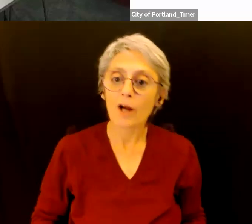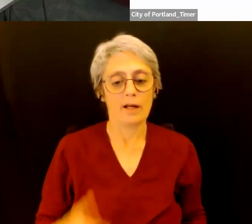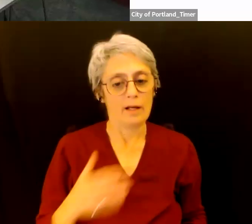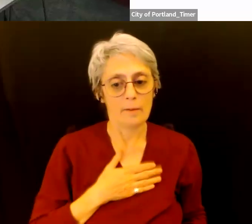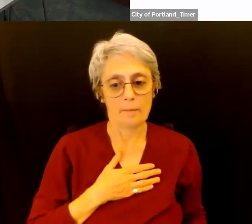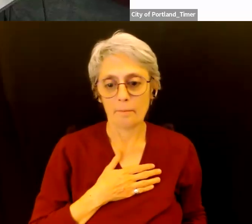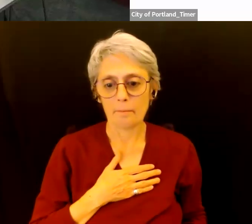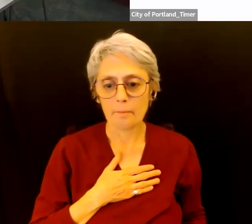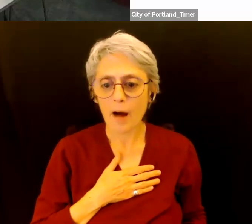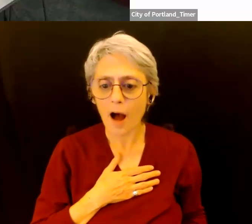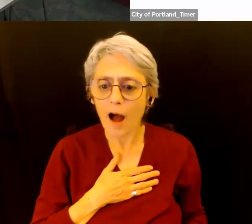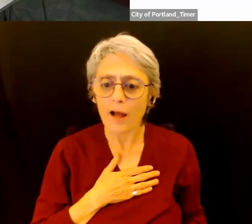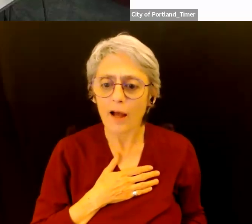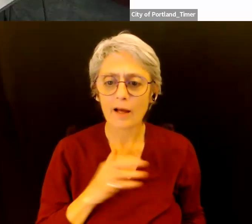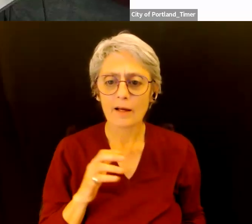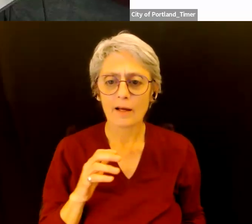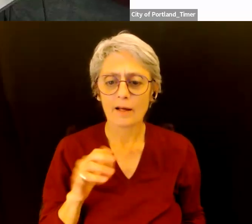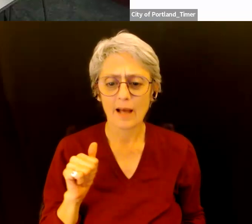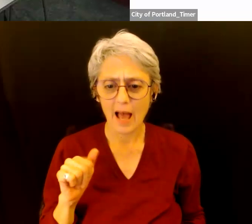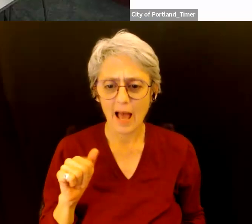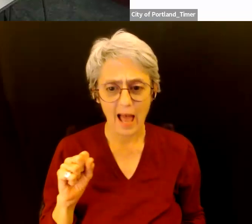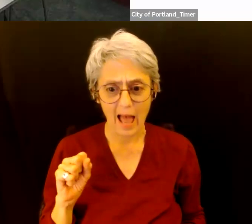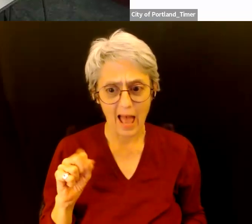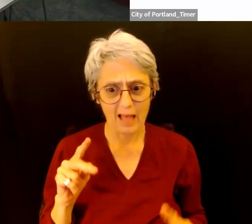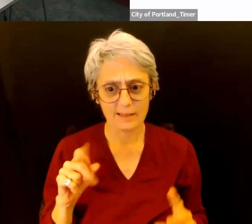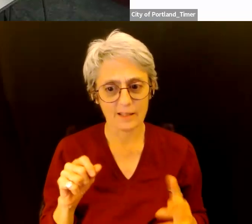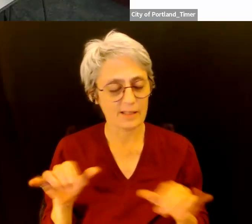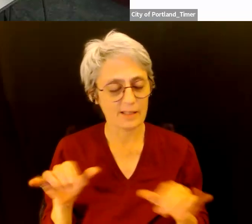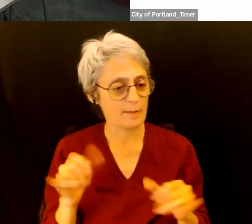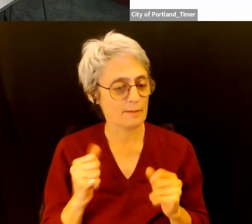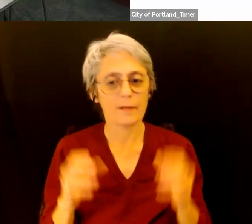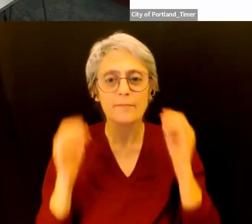The budget process should be democratized. The people should have a say.